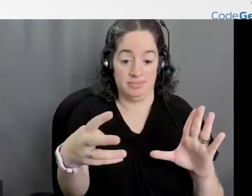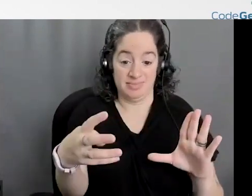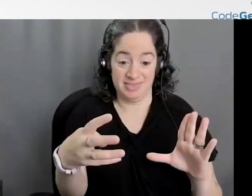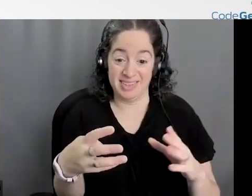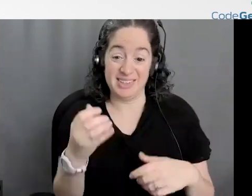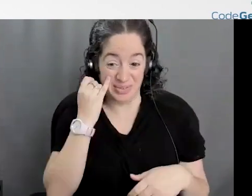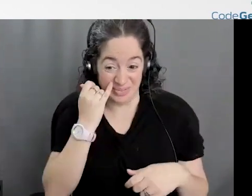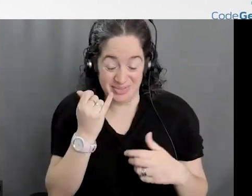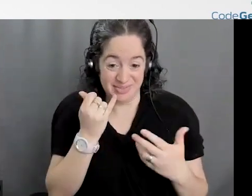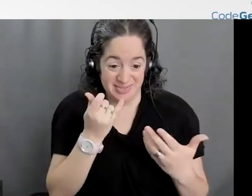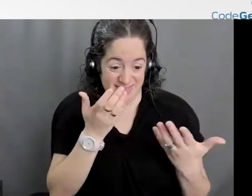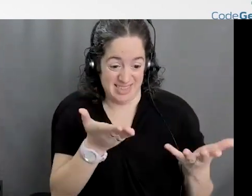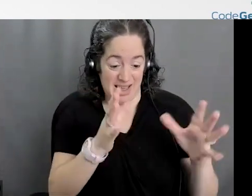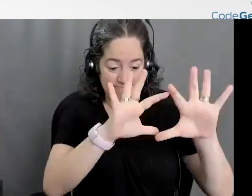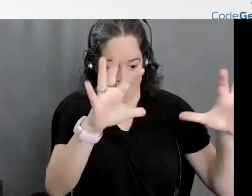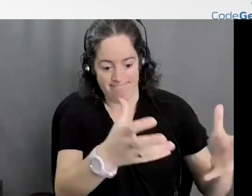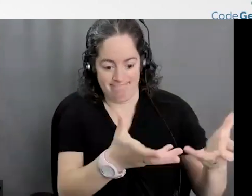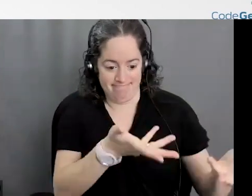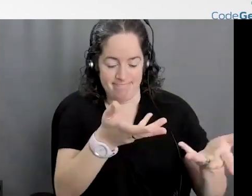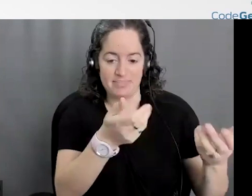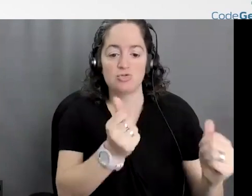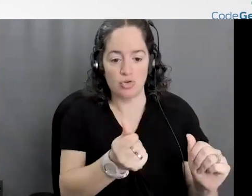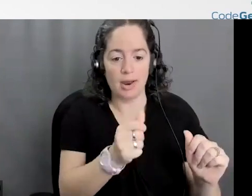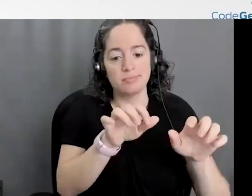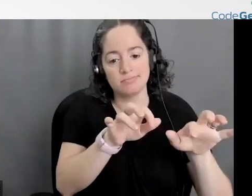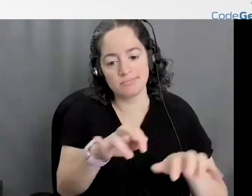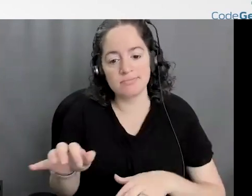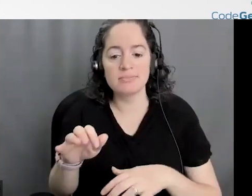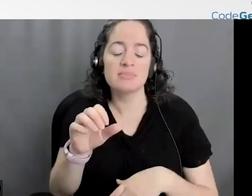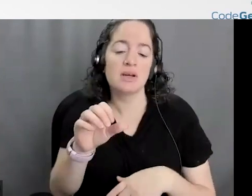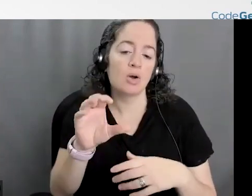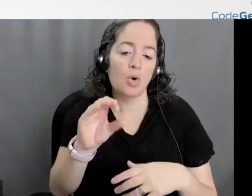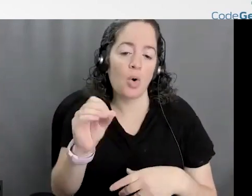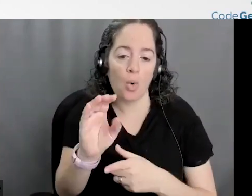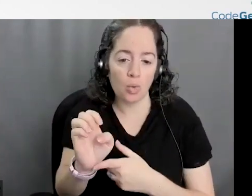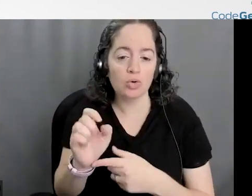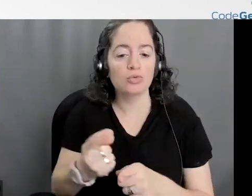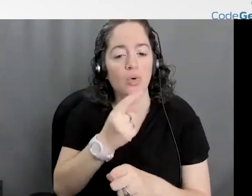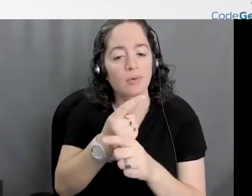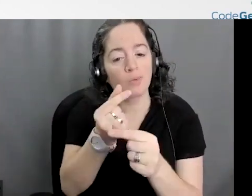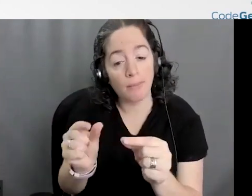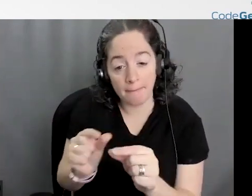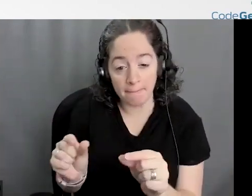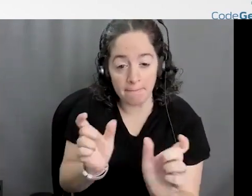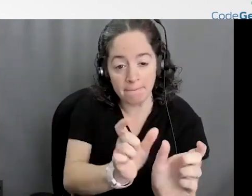and making them accessible is a little bit of a challenge, but we're going to show you how. Kevin is going to demonstrate some specific things